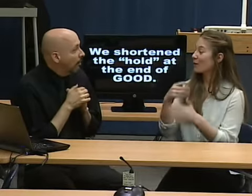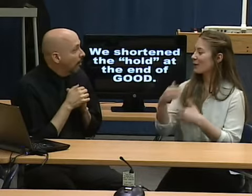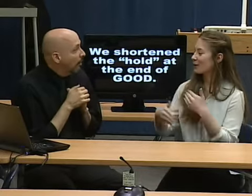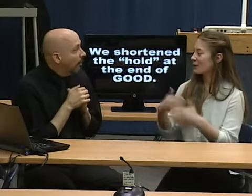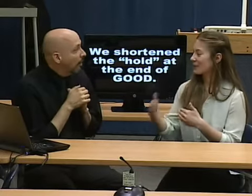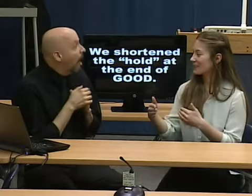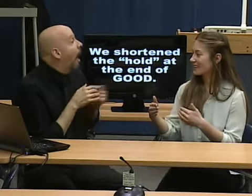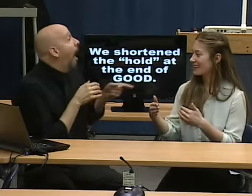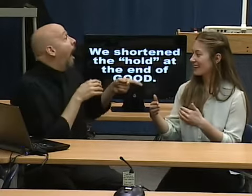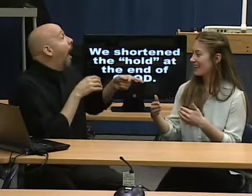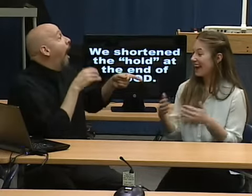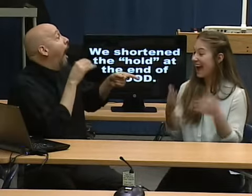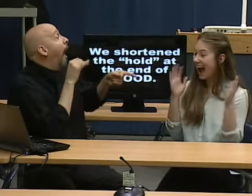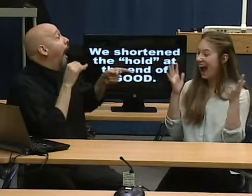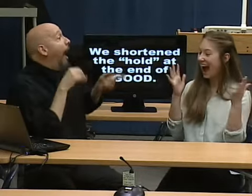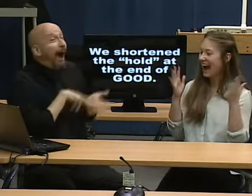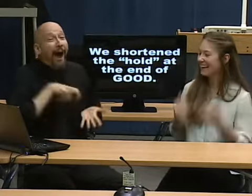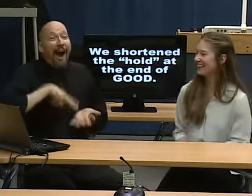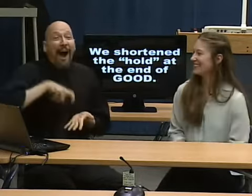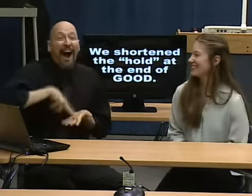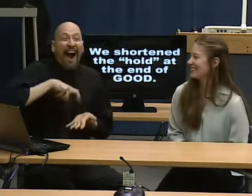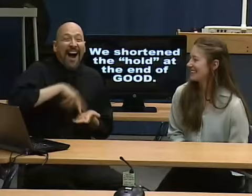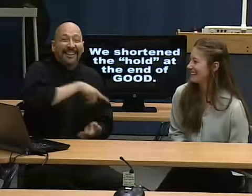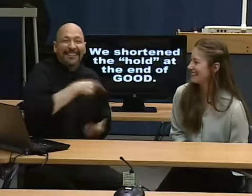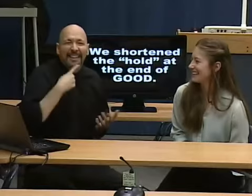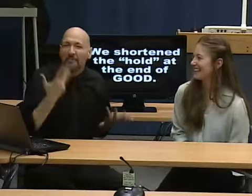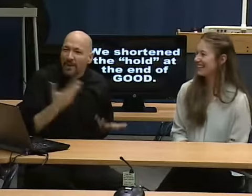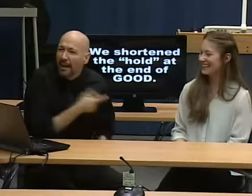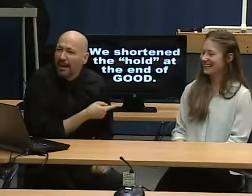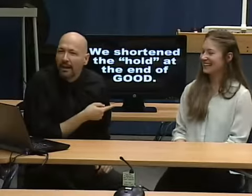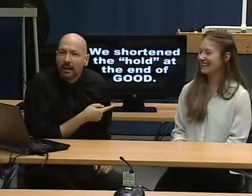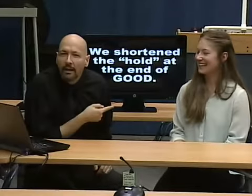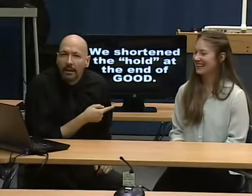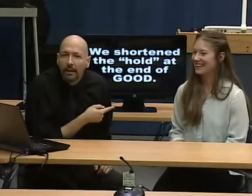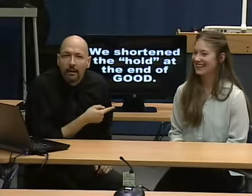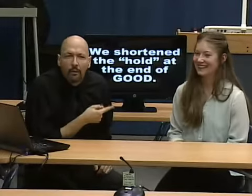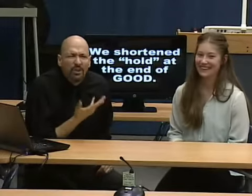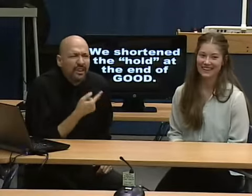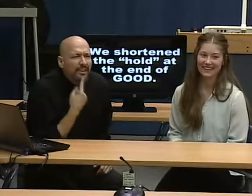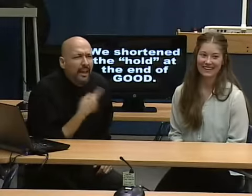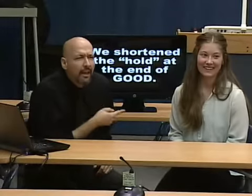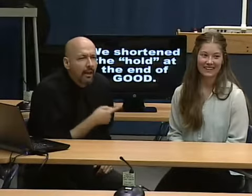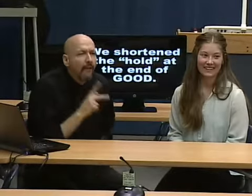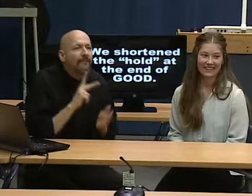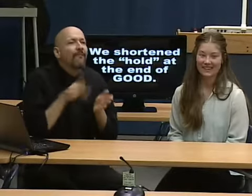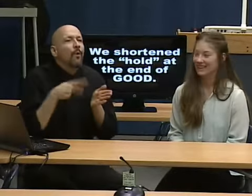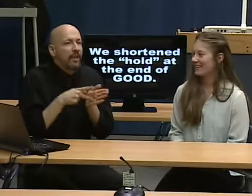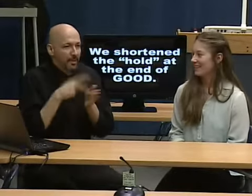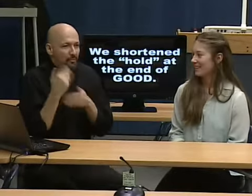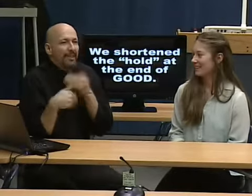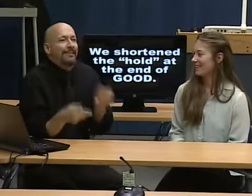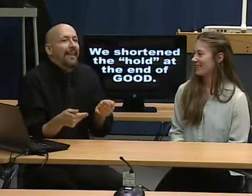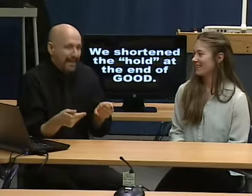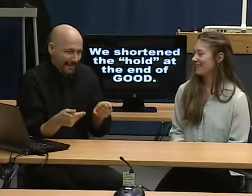Phonological Process. Yes! Jumping up and down with joy! What did she say? Phonological Process.